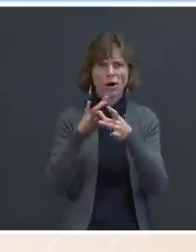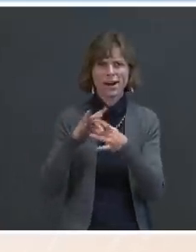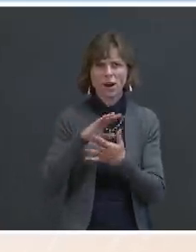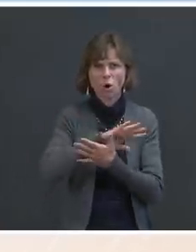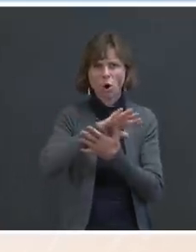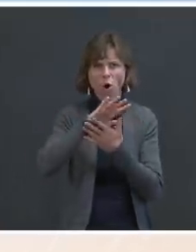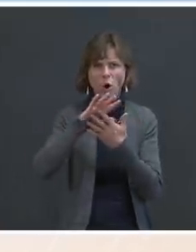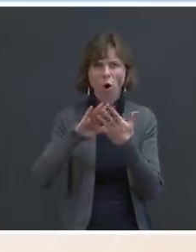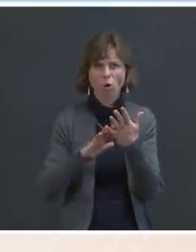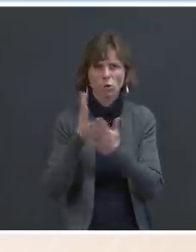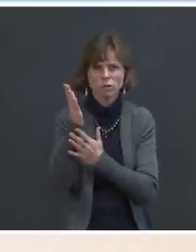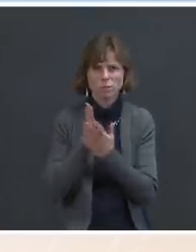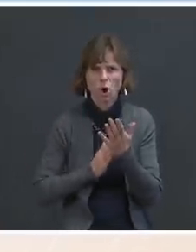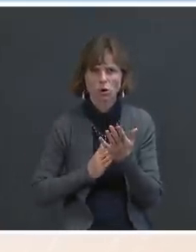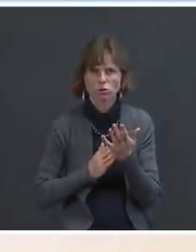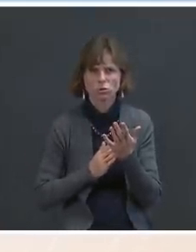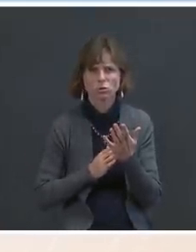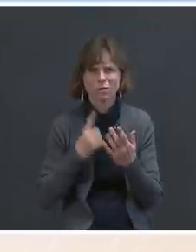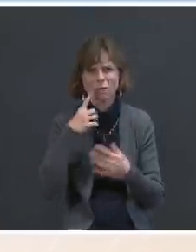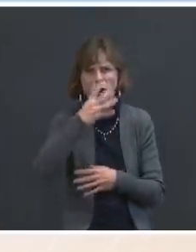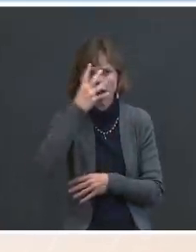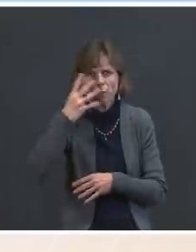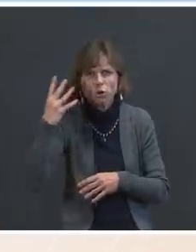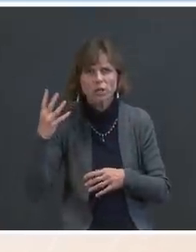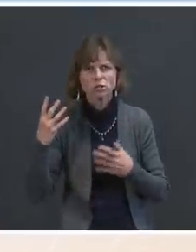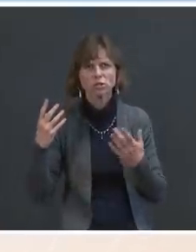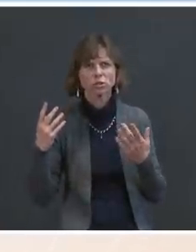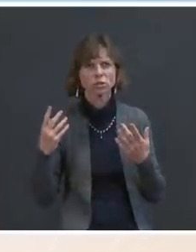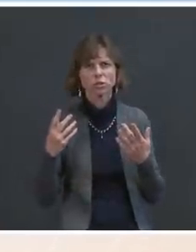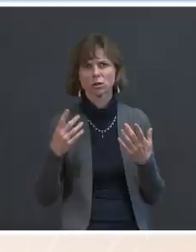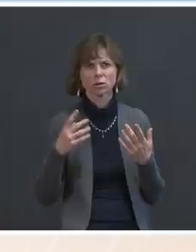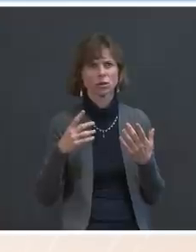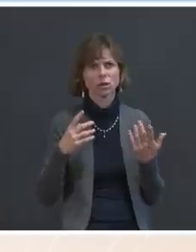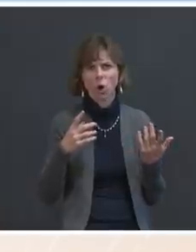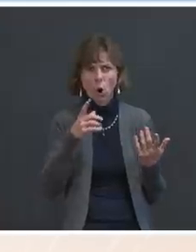Ultimately, you know, where does the buck stop? Who is making sure that all these different agencies